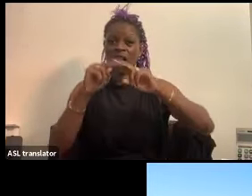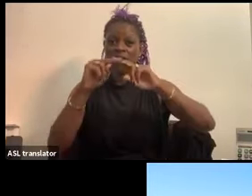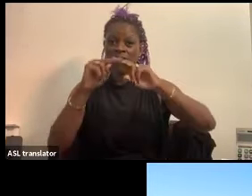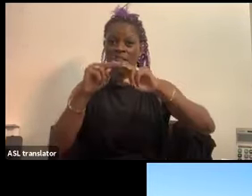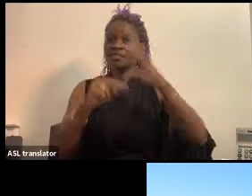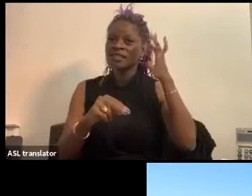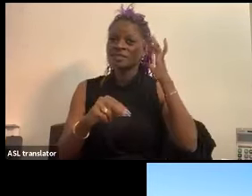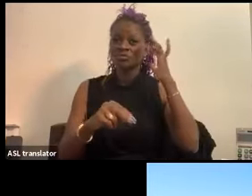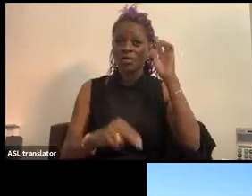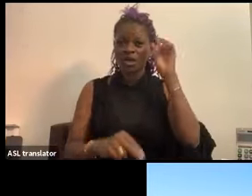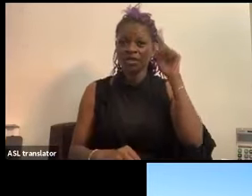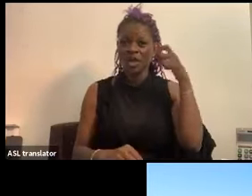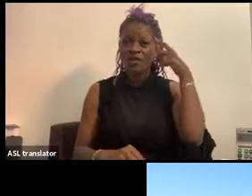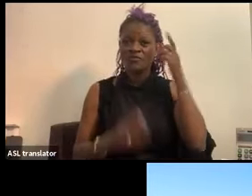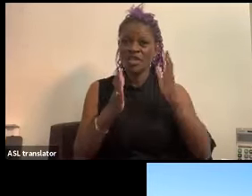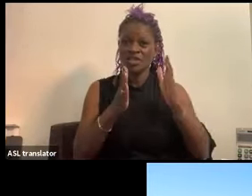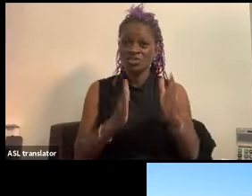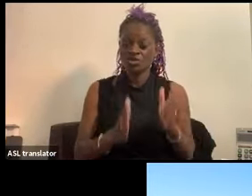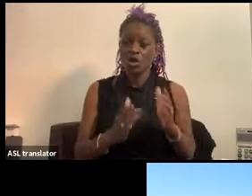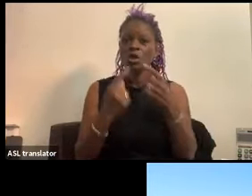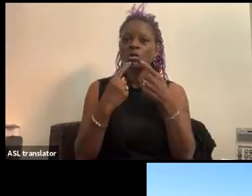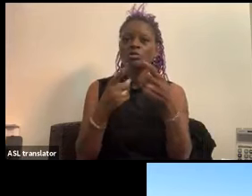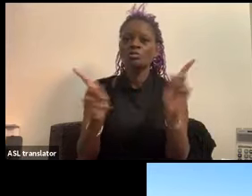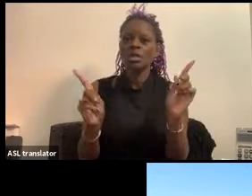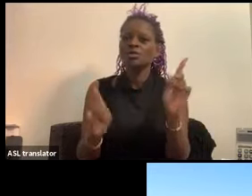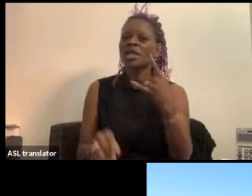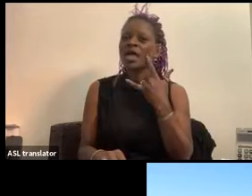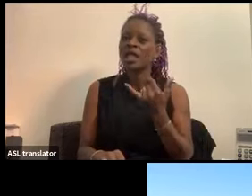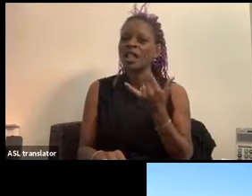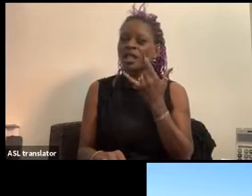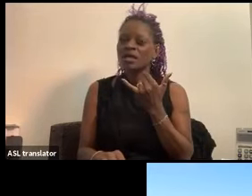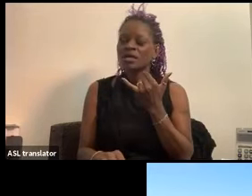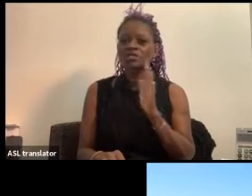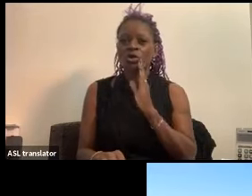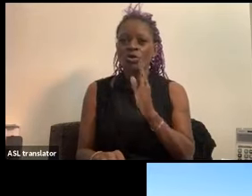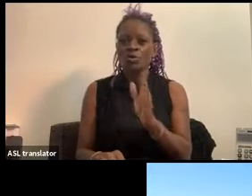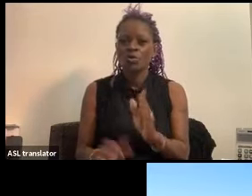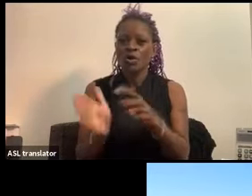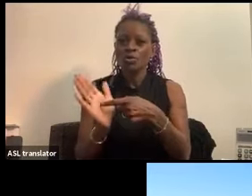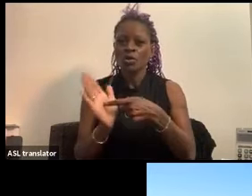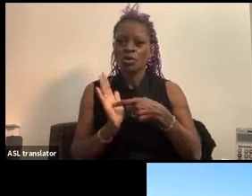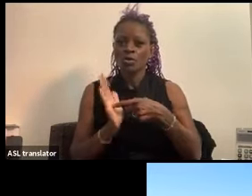announced Monday that California will require all state workers and workers in